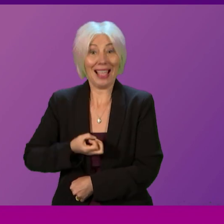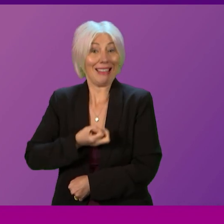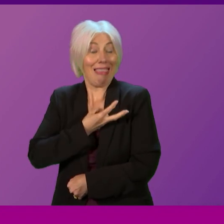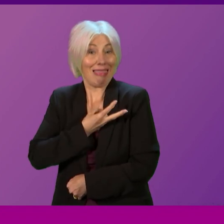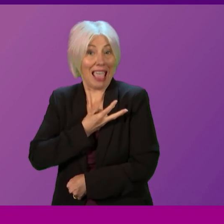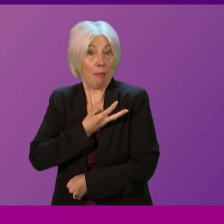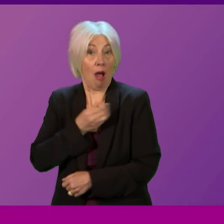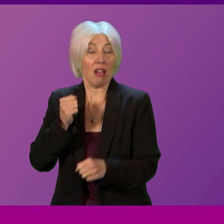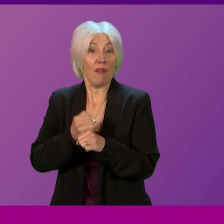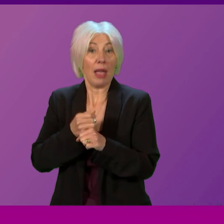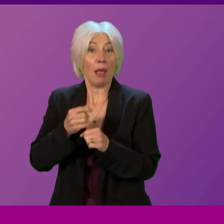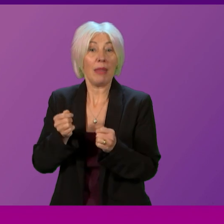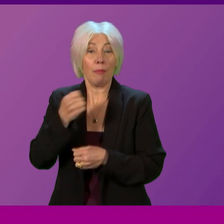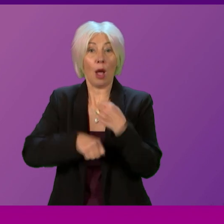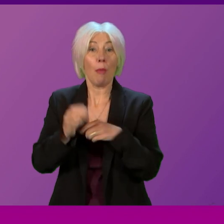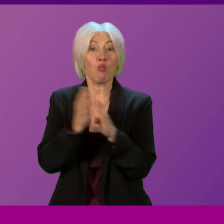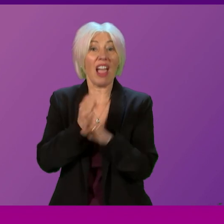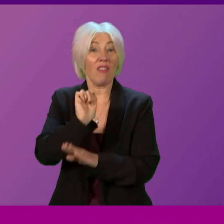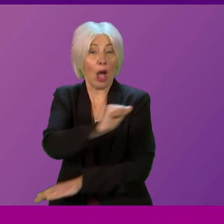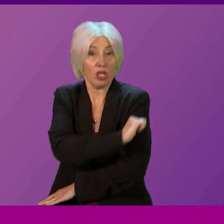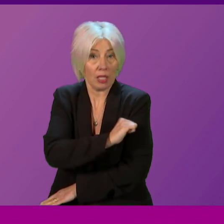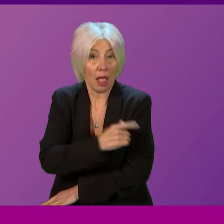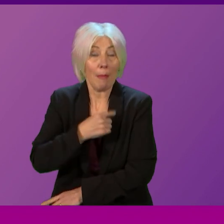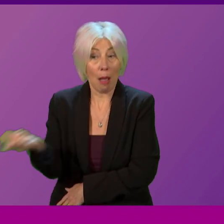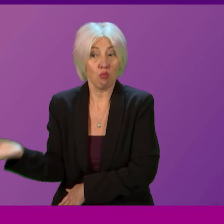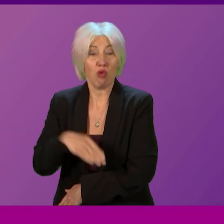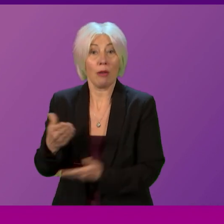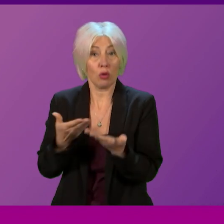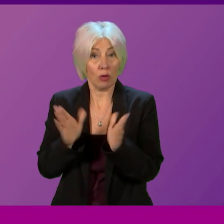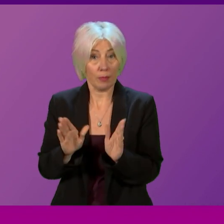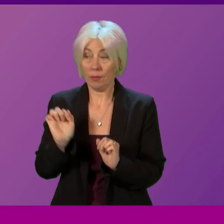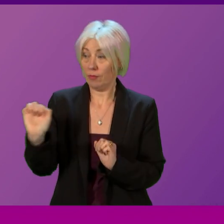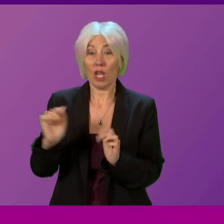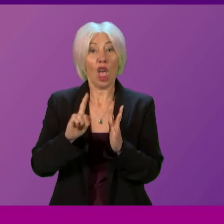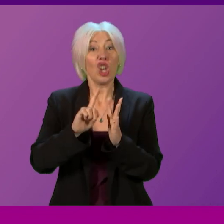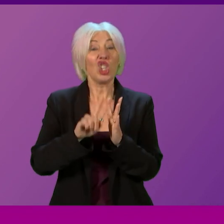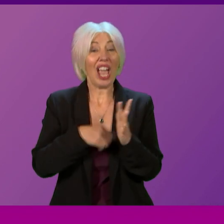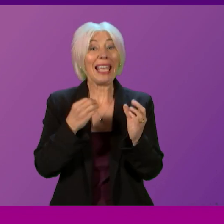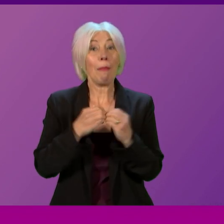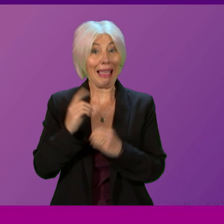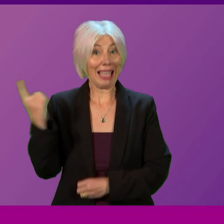Jackie Baillie was, of course, a member of that Administration.